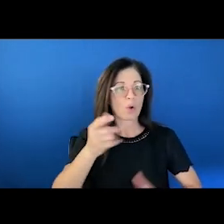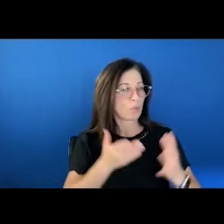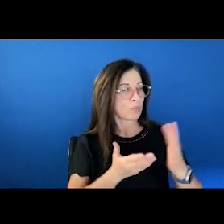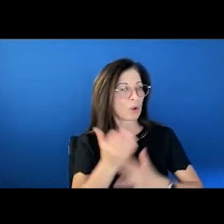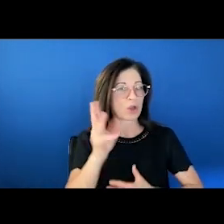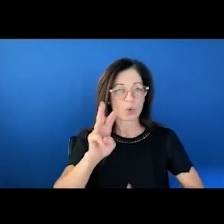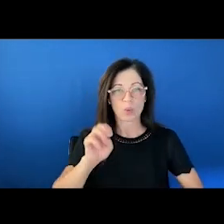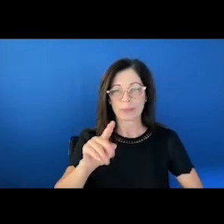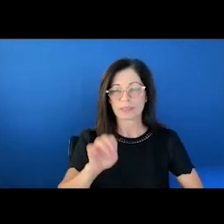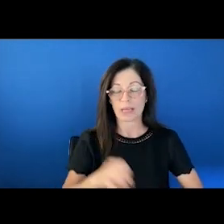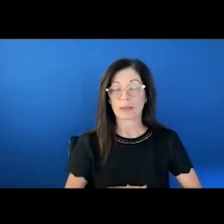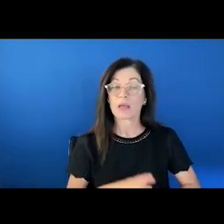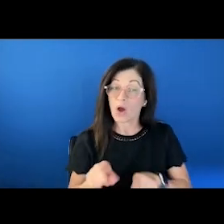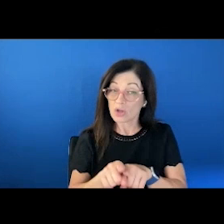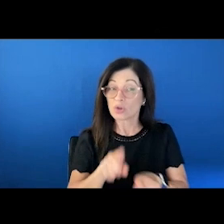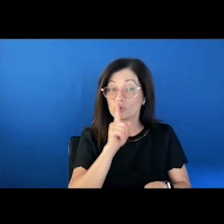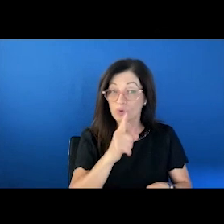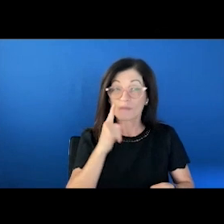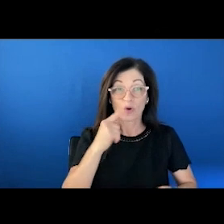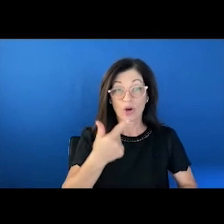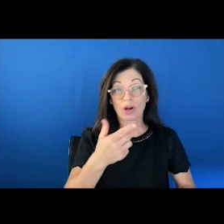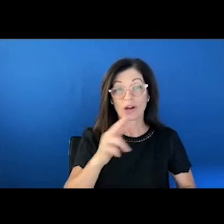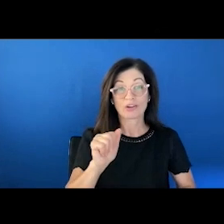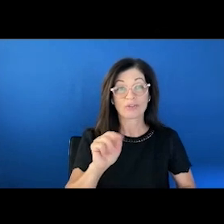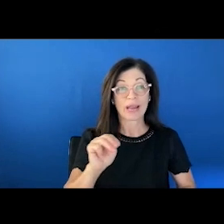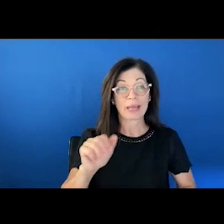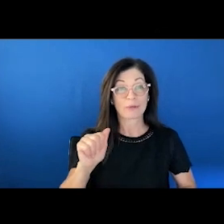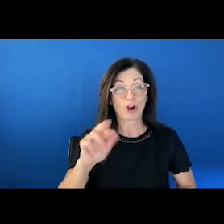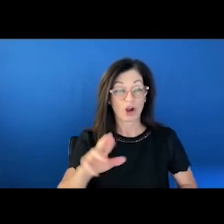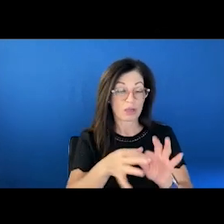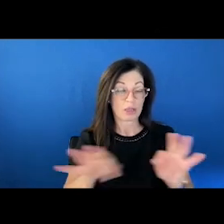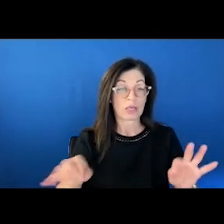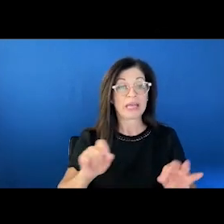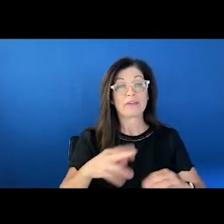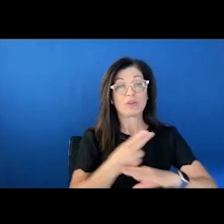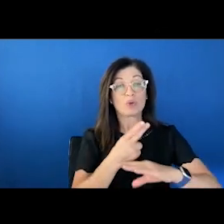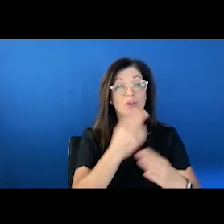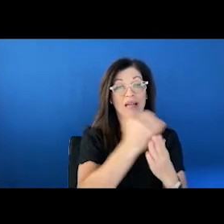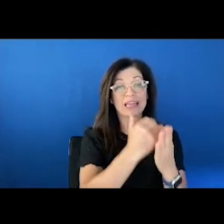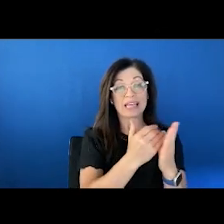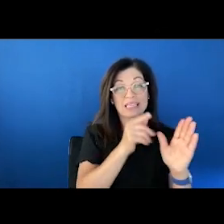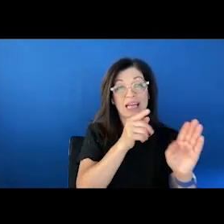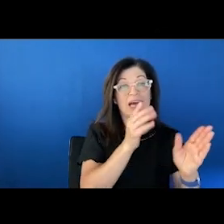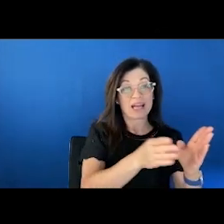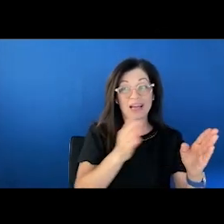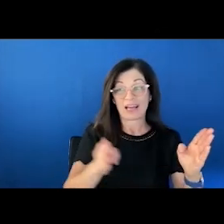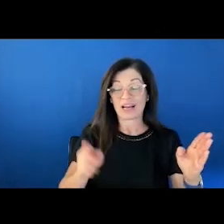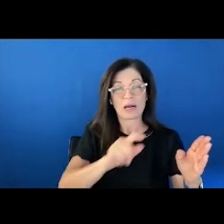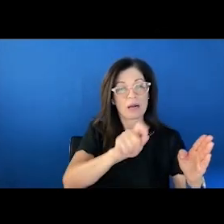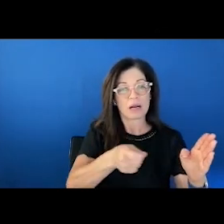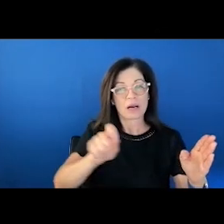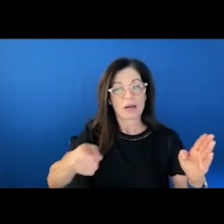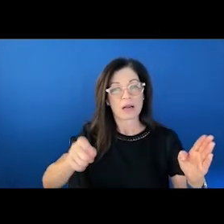rings true for grammar. If you use a serial comma in lists, make sure every instance